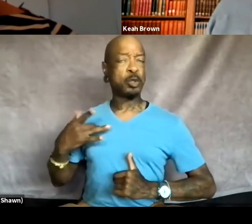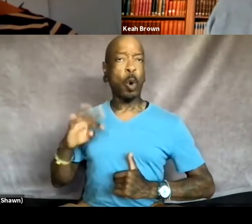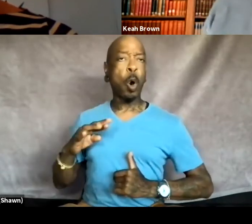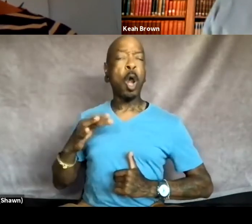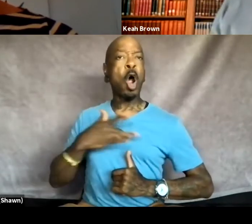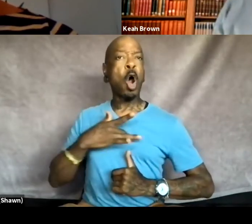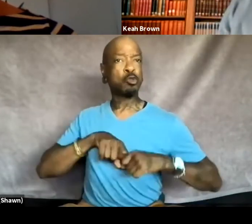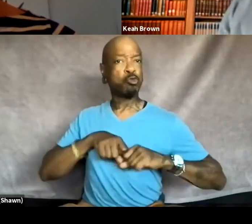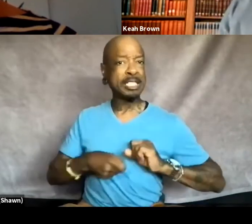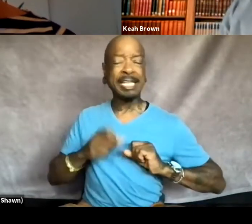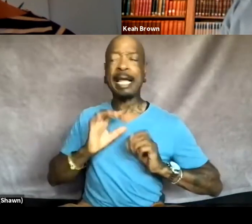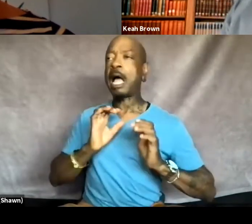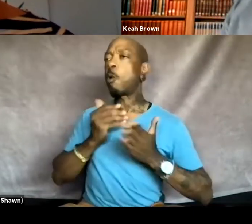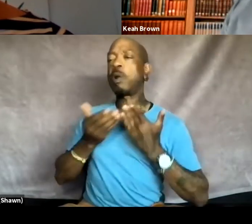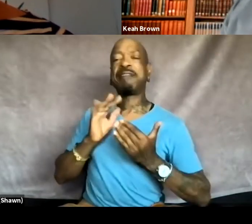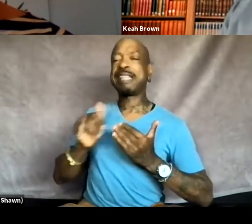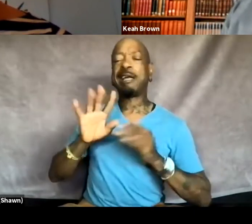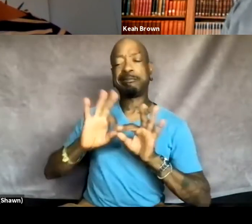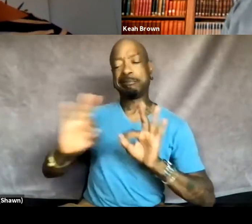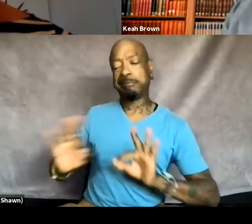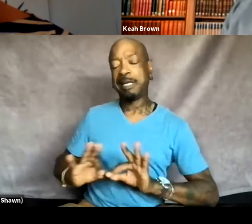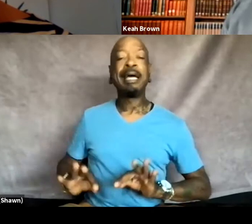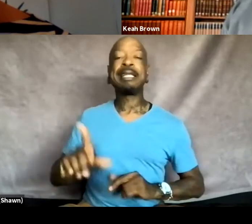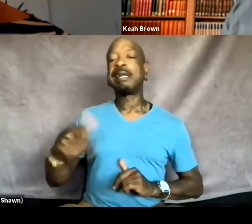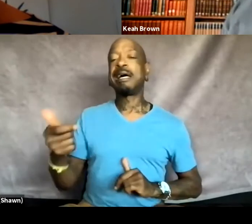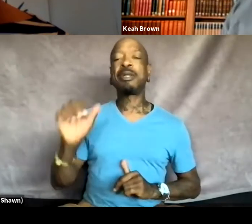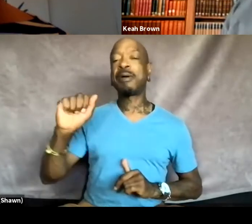Nicole Redding (she/her): and two other adjectives along similar effective lines what's your